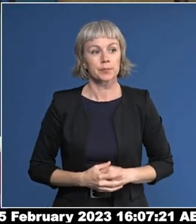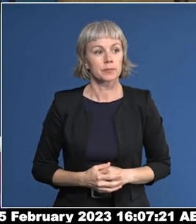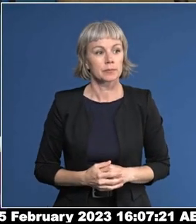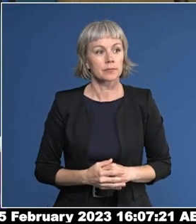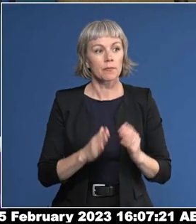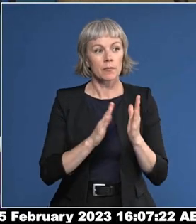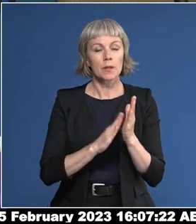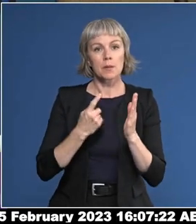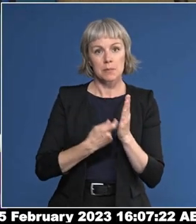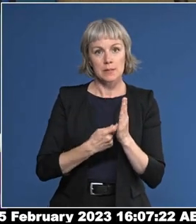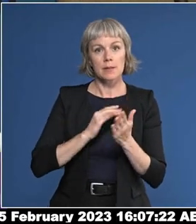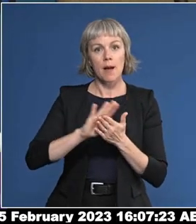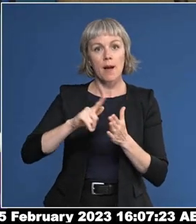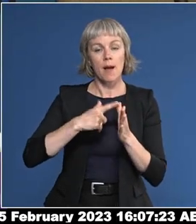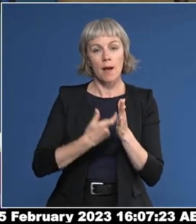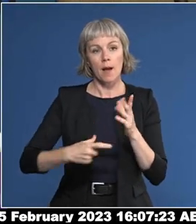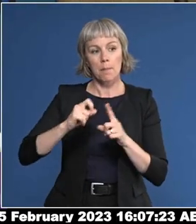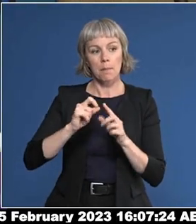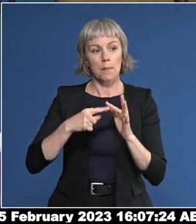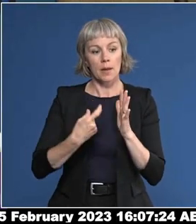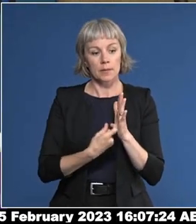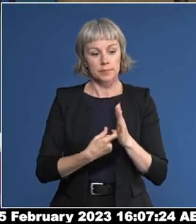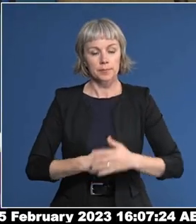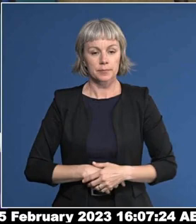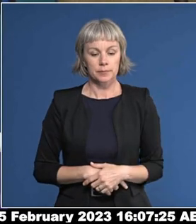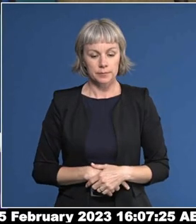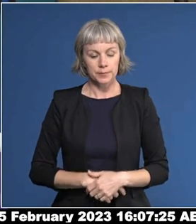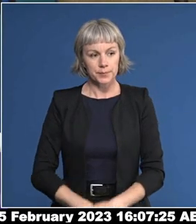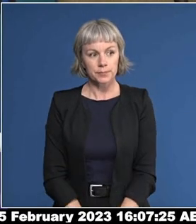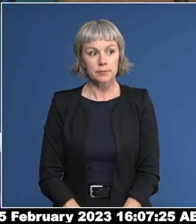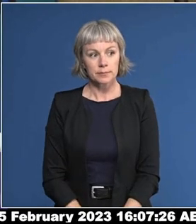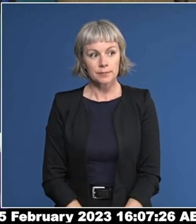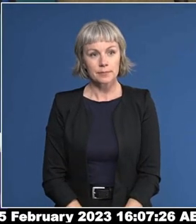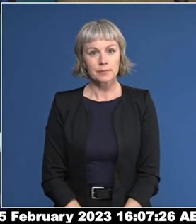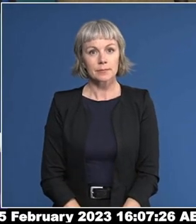I'm sorry. Mr Harper. We shall do a lightning switch.